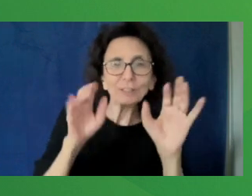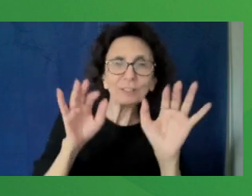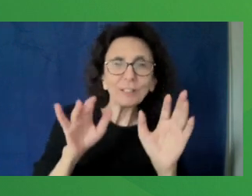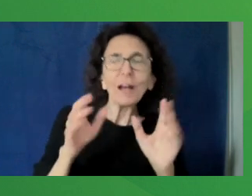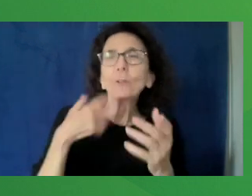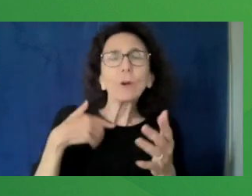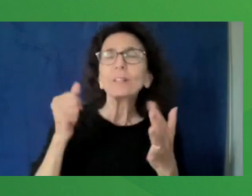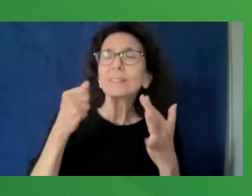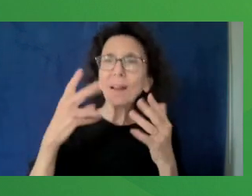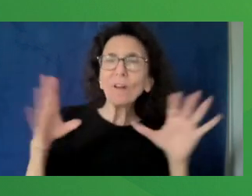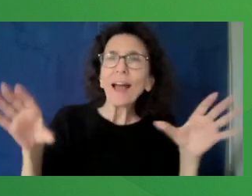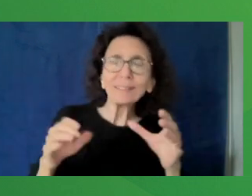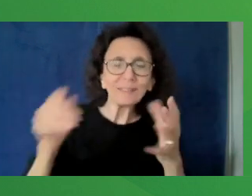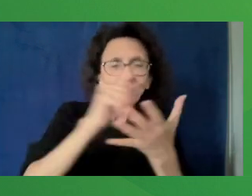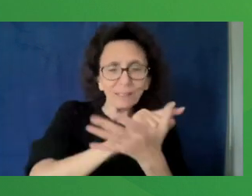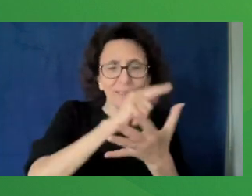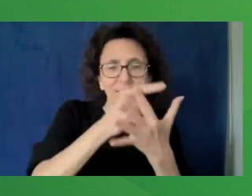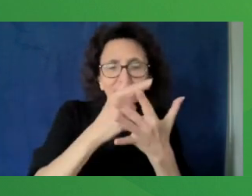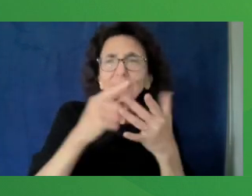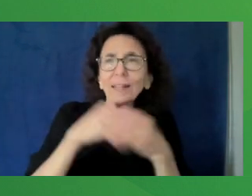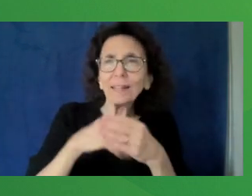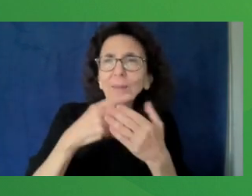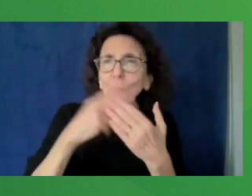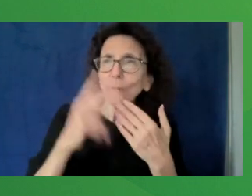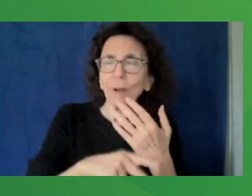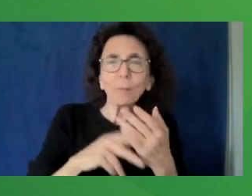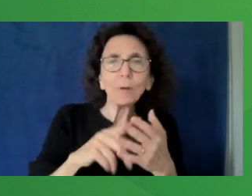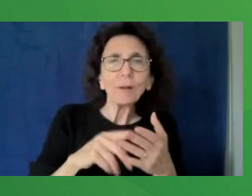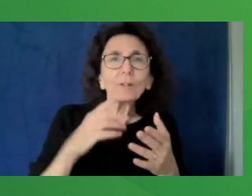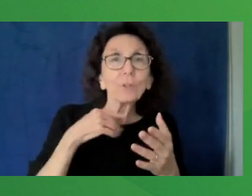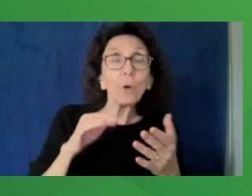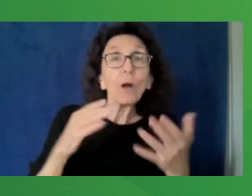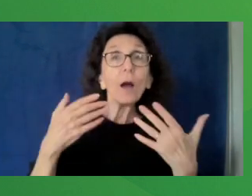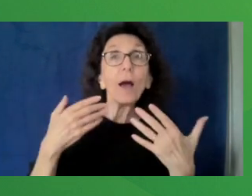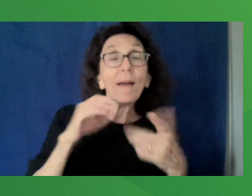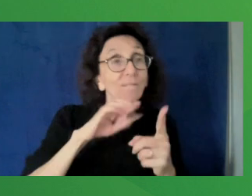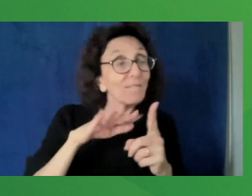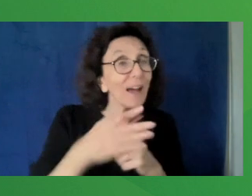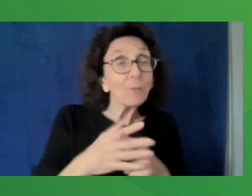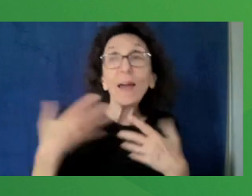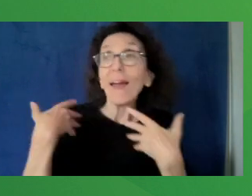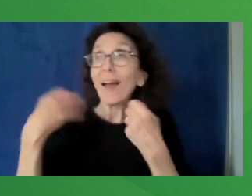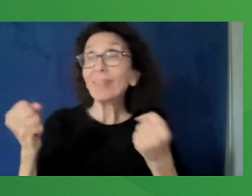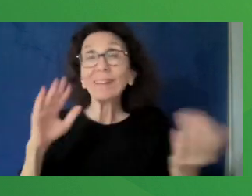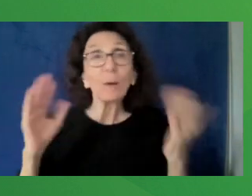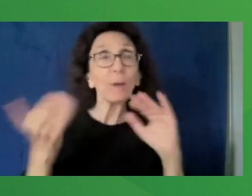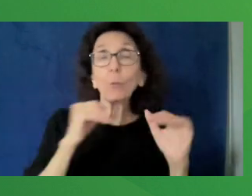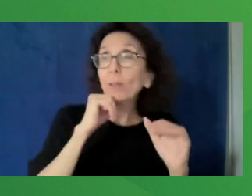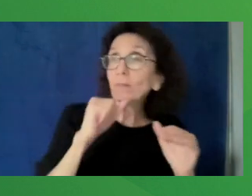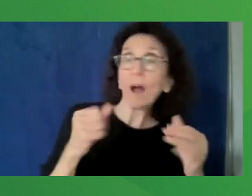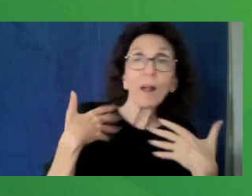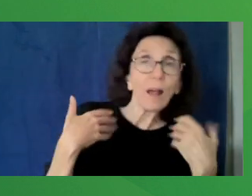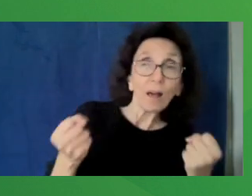think the students really enjoyed comparing their contrast to unhealthy environment, to unhealthy environments, and also open the door for them to learn a lot about